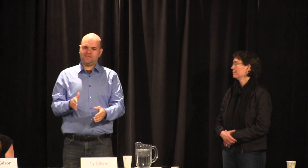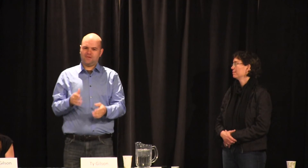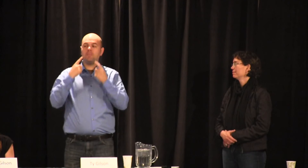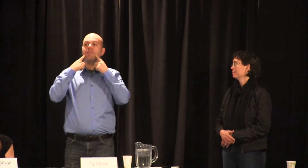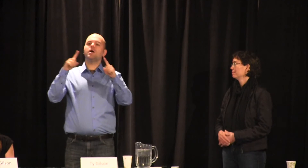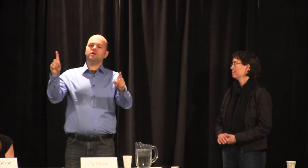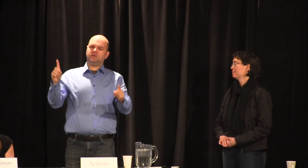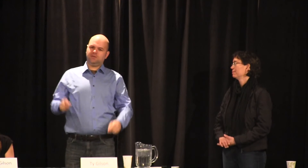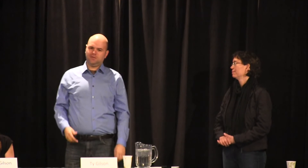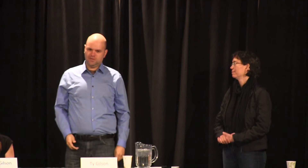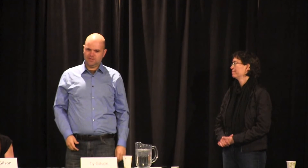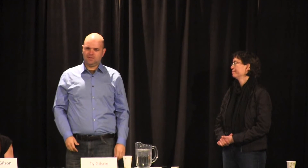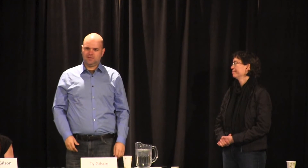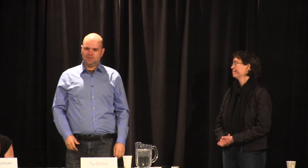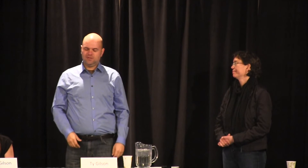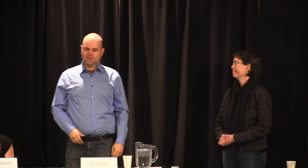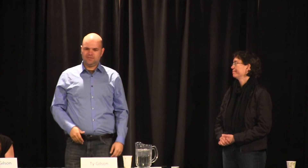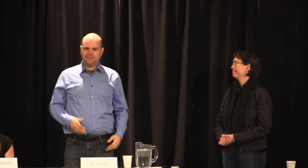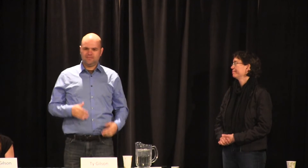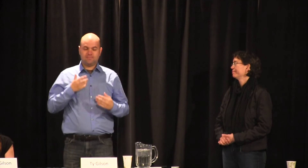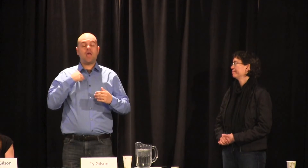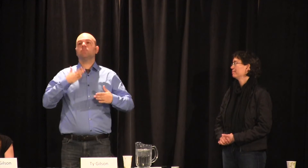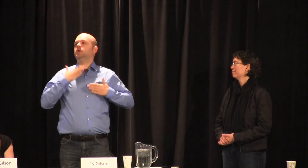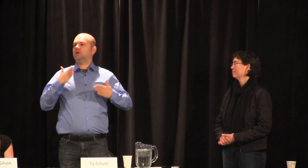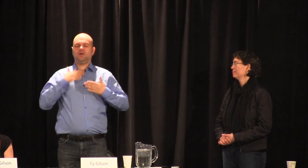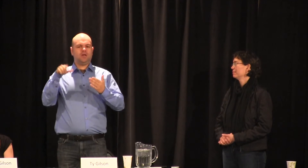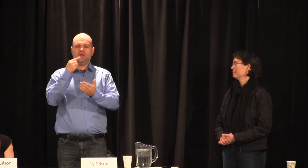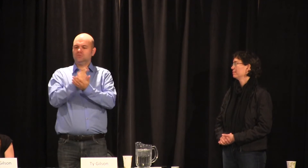to get an interpreter for me finally.